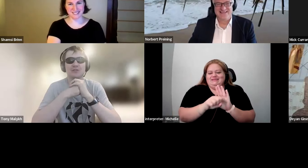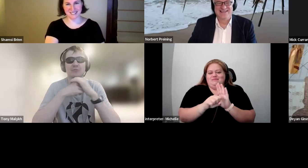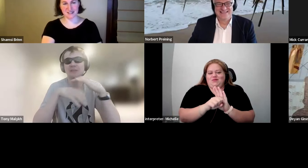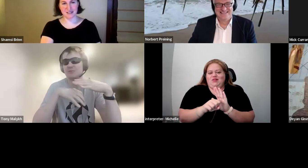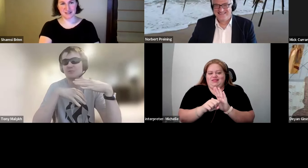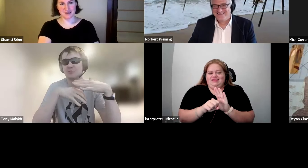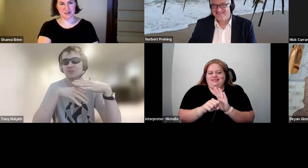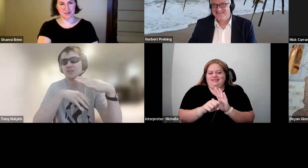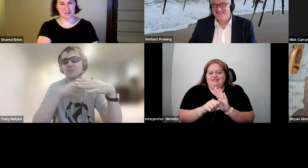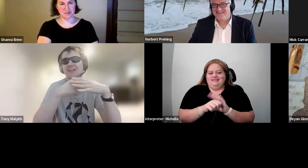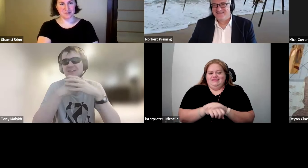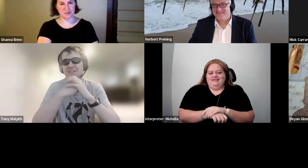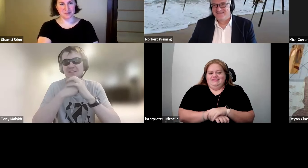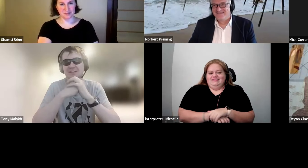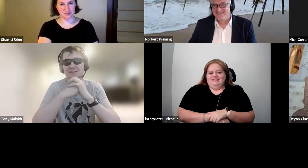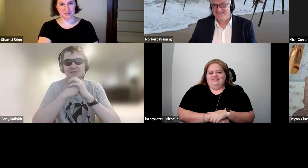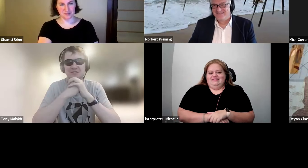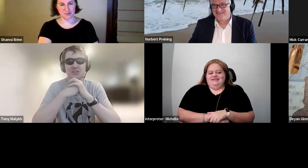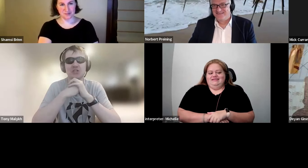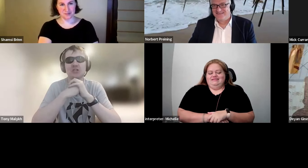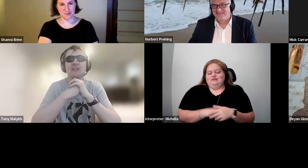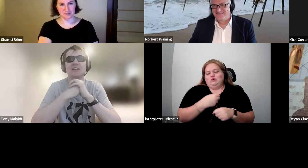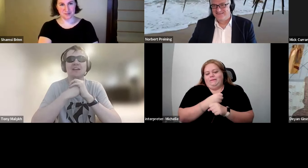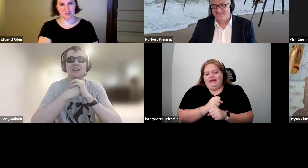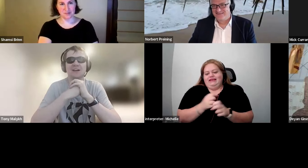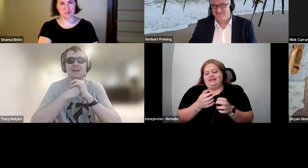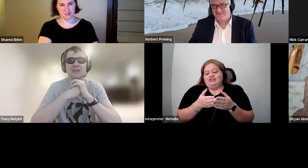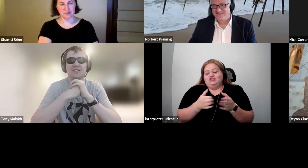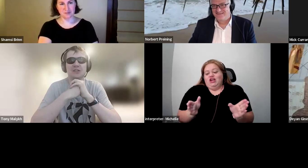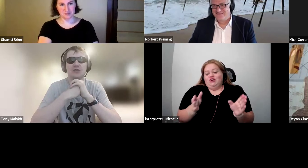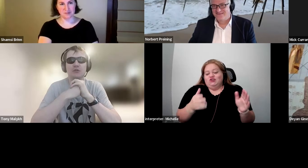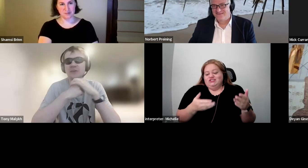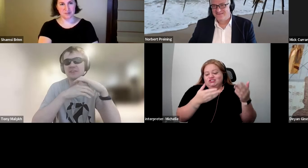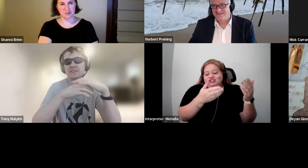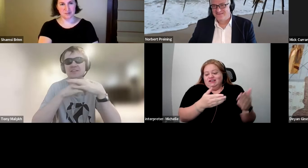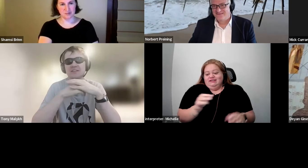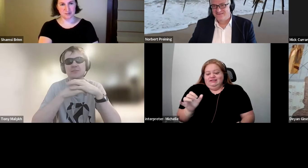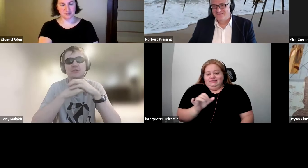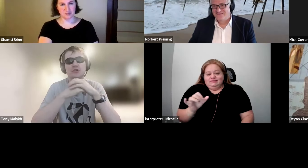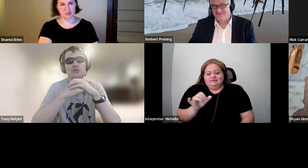I would like to generalize this suggestion. In order to make things accessible,